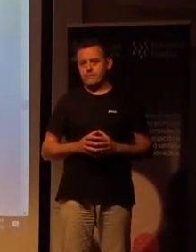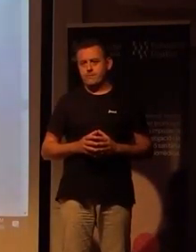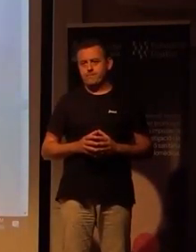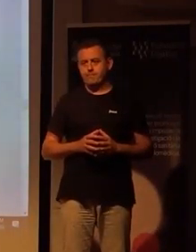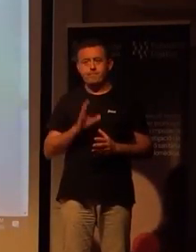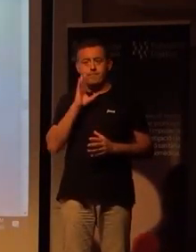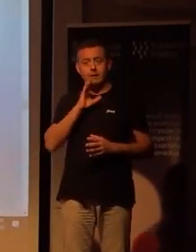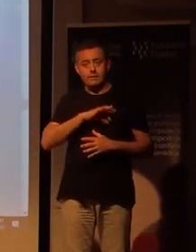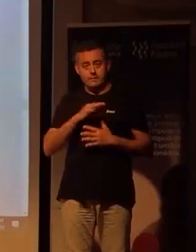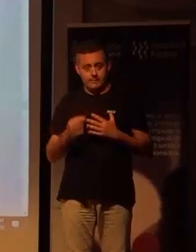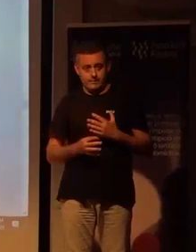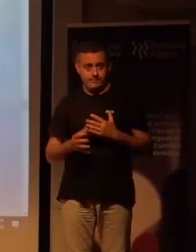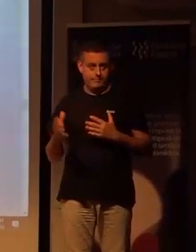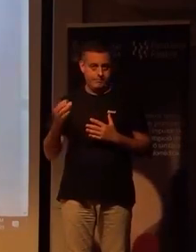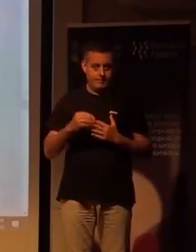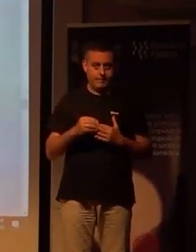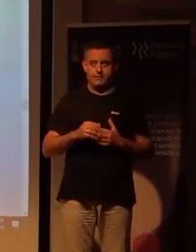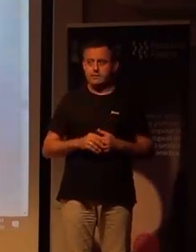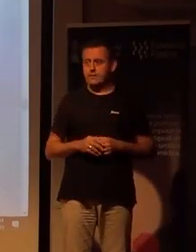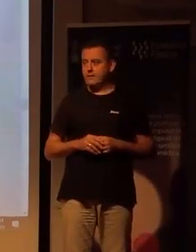thank you very much for the help, don’t worry,